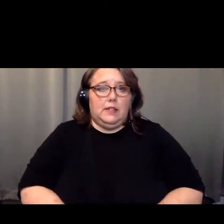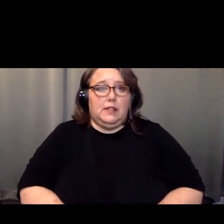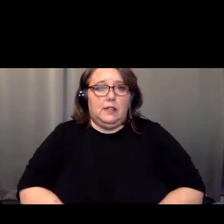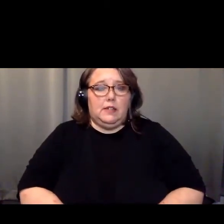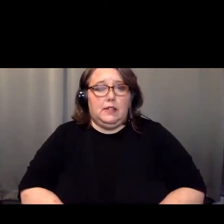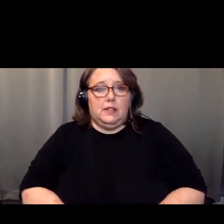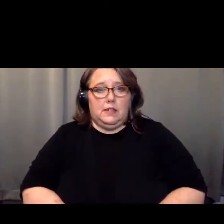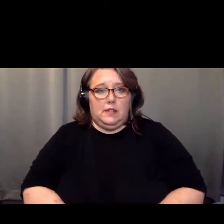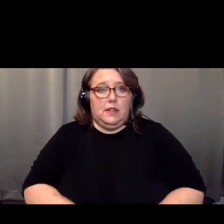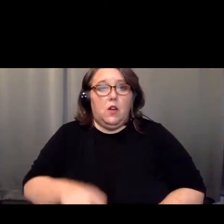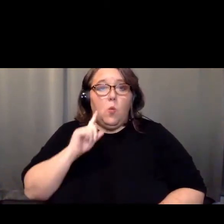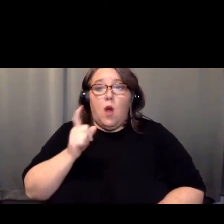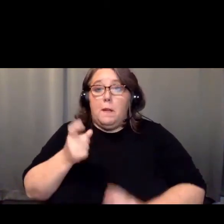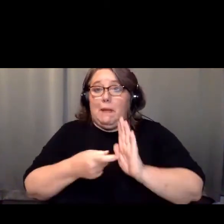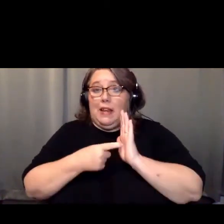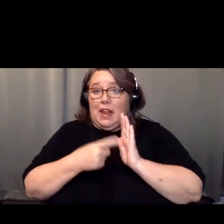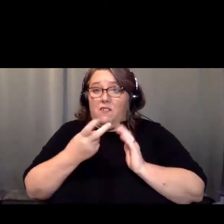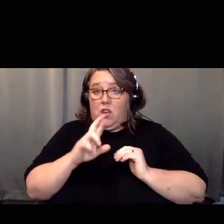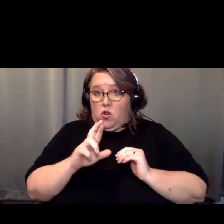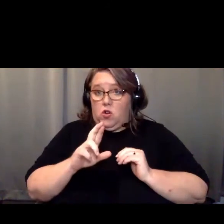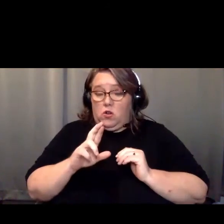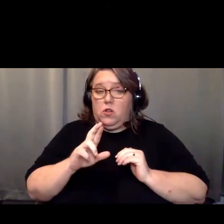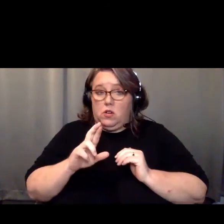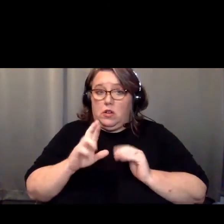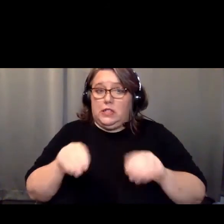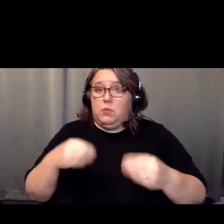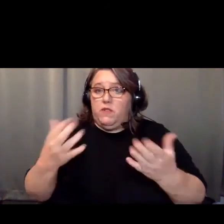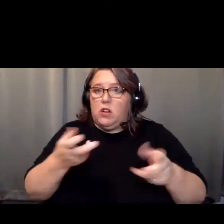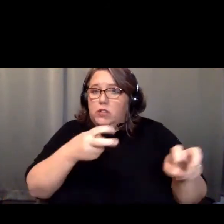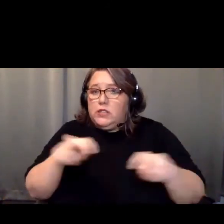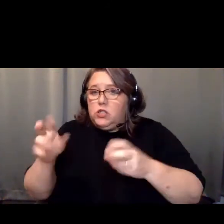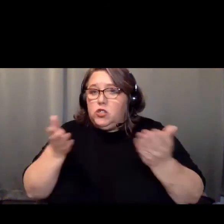of vocational rehabilitation is to provide transition services to students